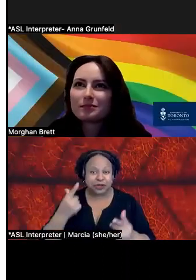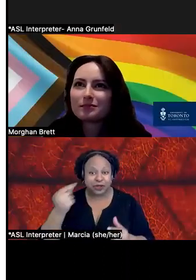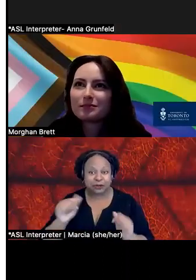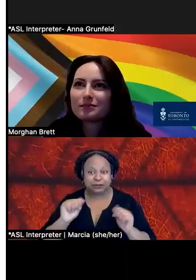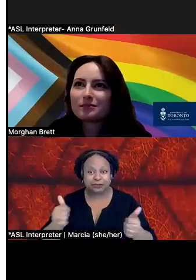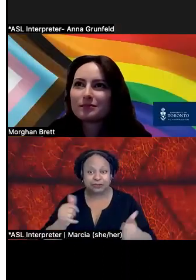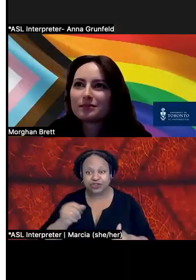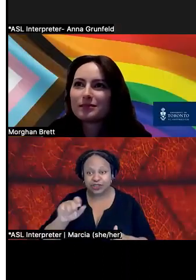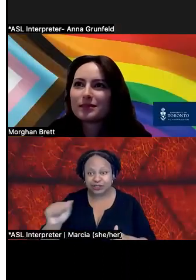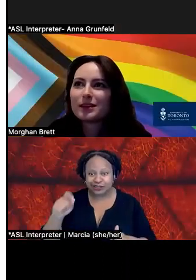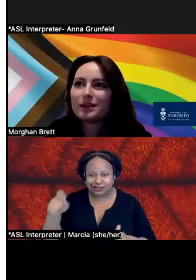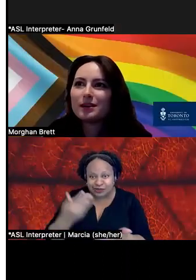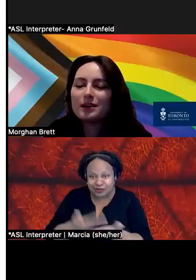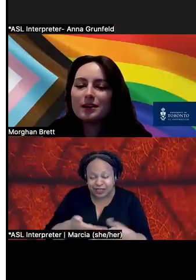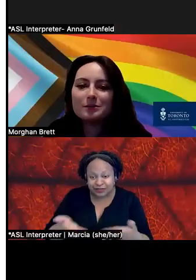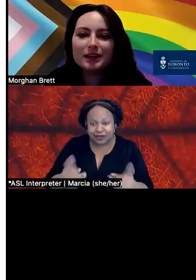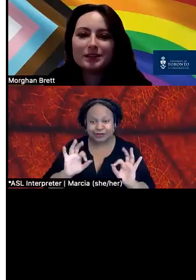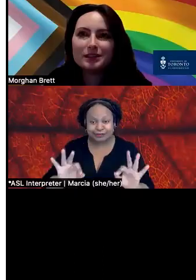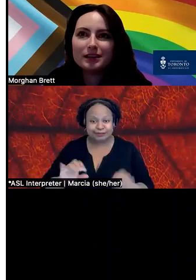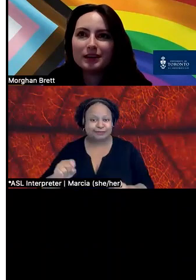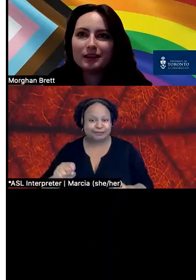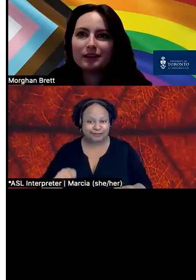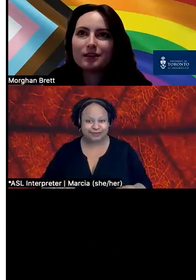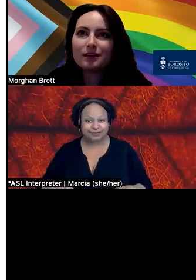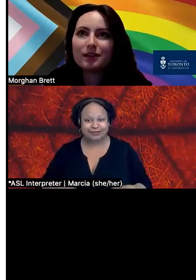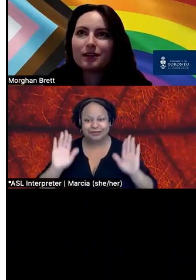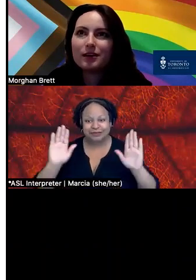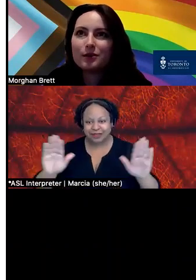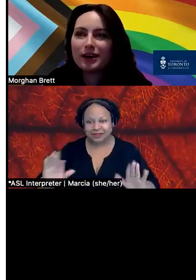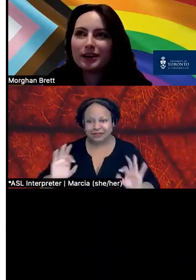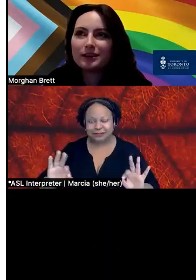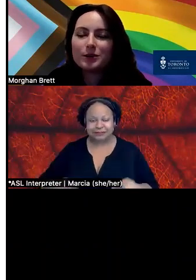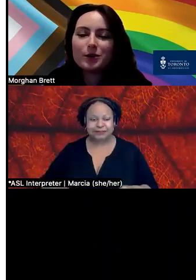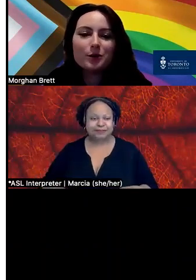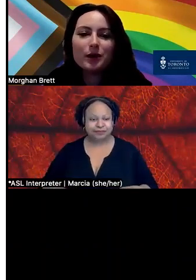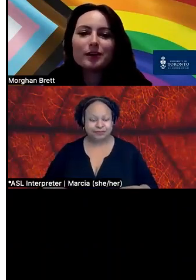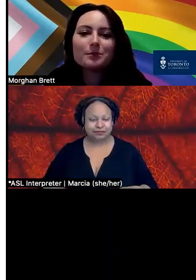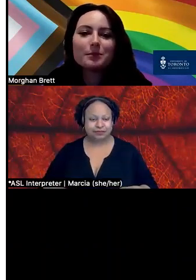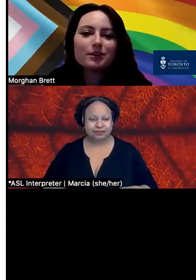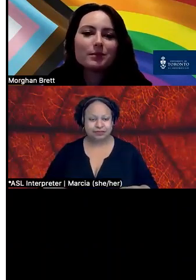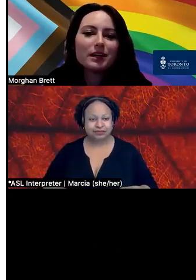She is. Amazing. Okay, welcome everybody.